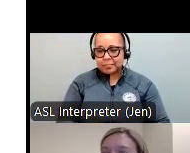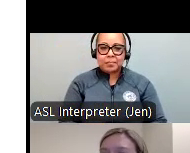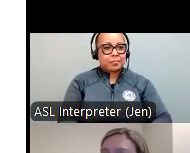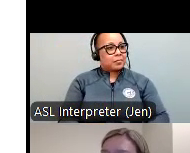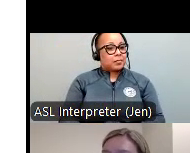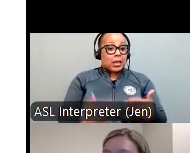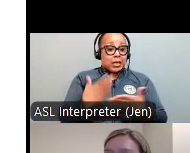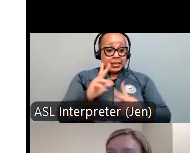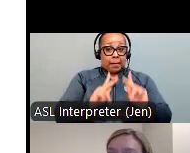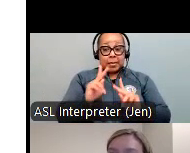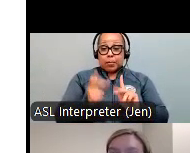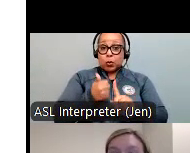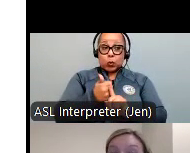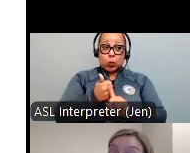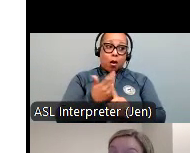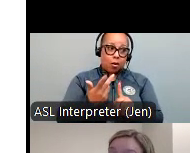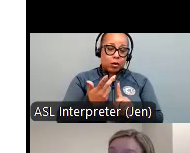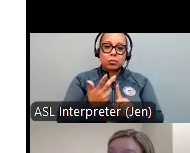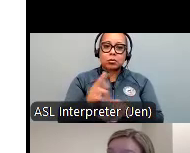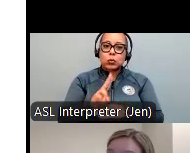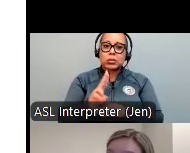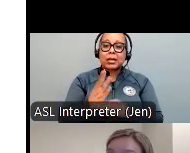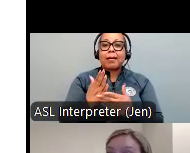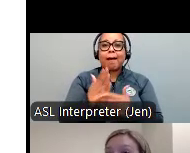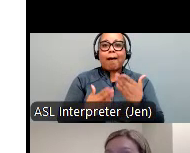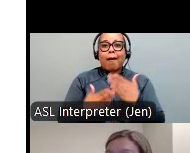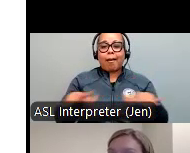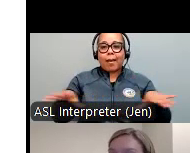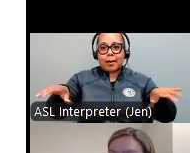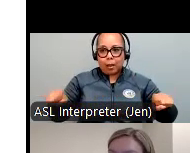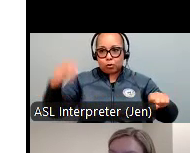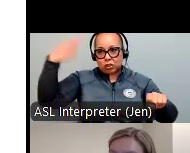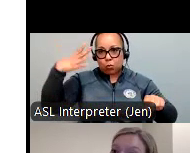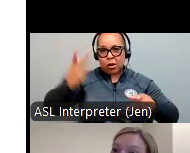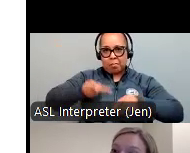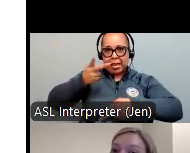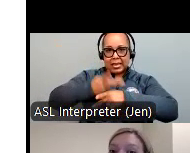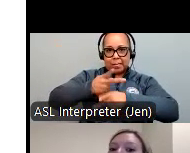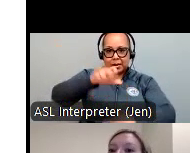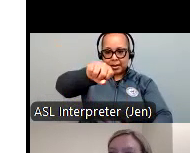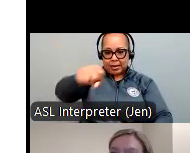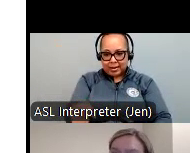Some people who are using a handheld shower may keep it in the down position as an intentional